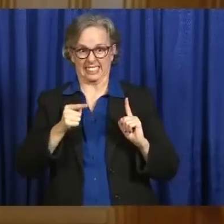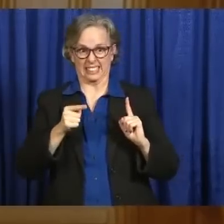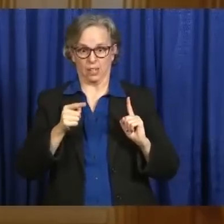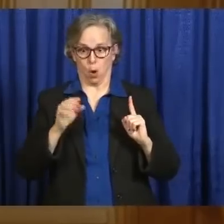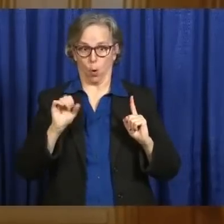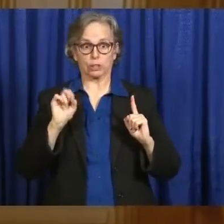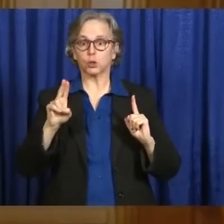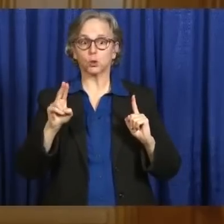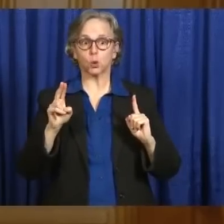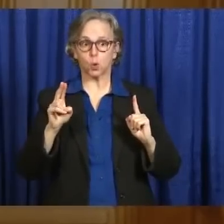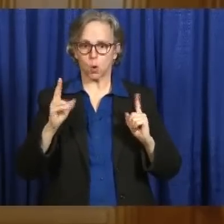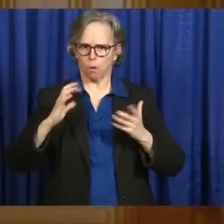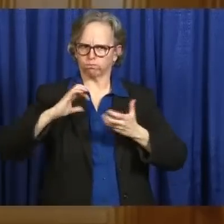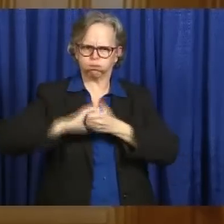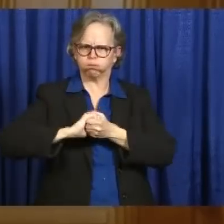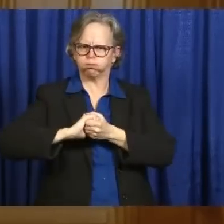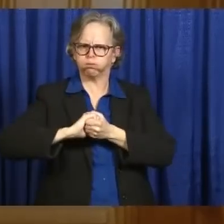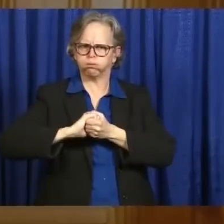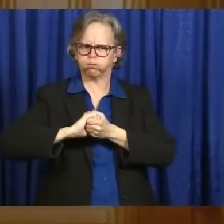THE WEXLER MEDICAL CENTER WILL ADMINISTER THE NEW TEST UNDER THE EXISTING FDA CERTIFICATION PERMITS.